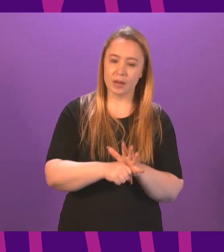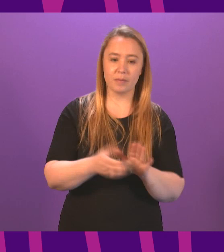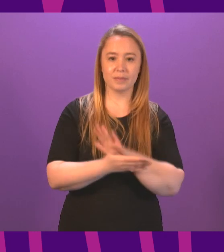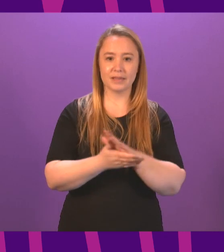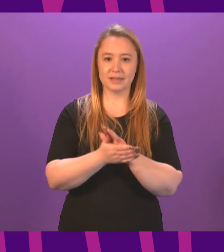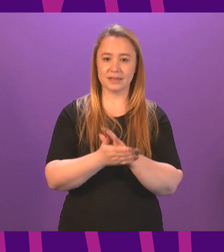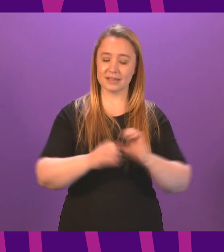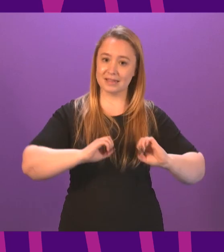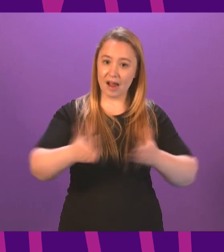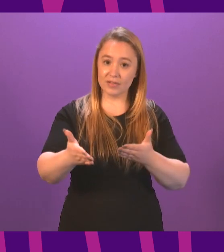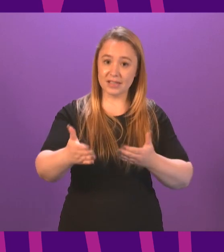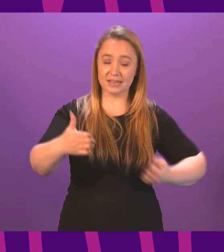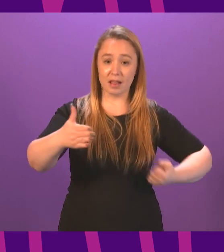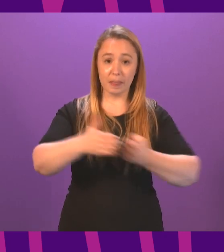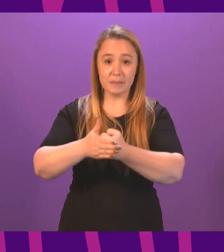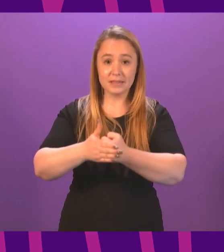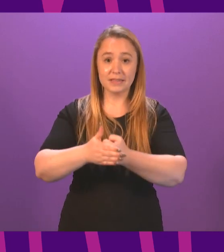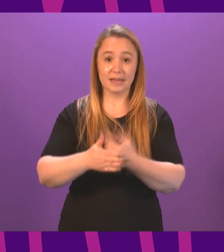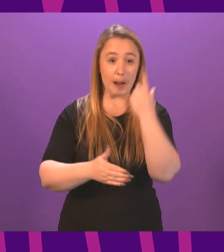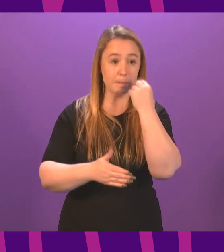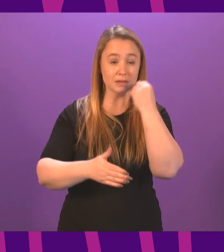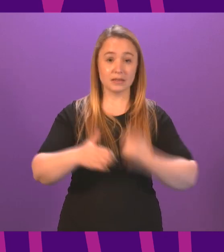In one of the many emails that I have received, a student writes: